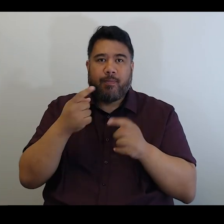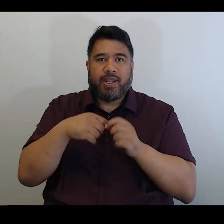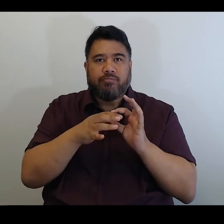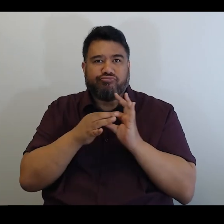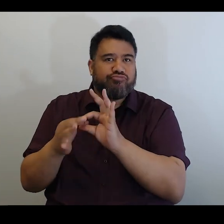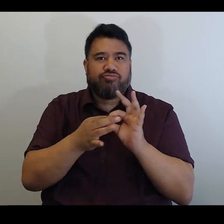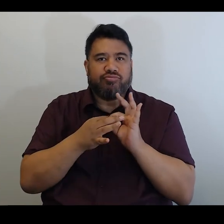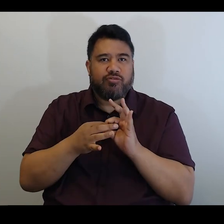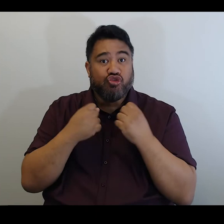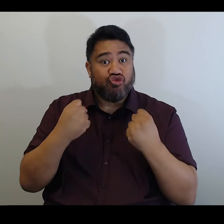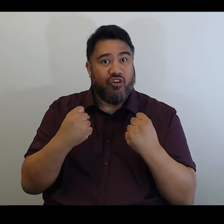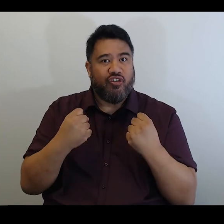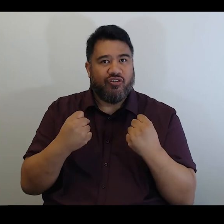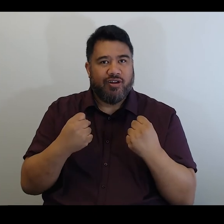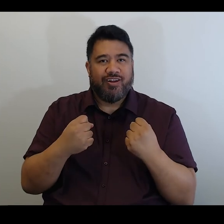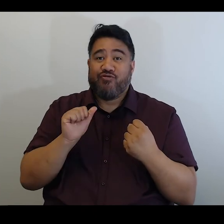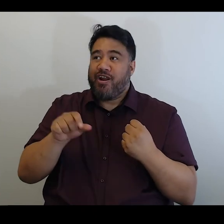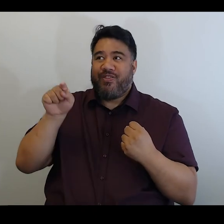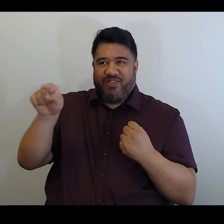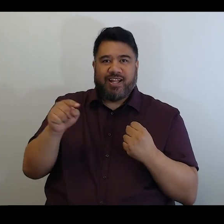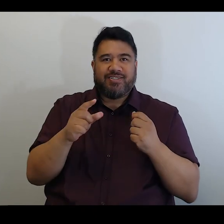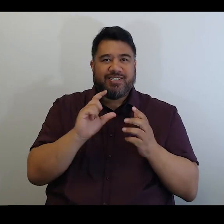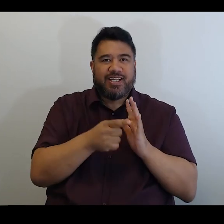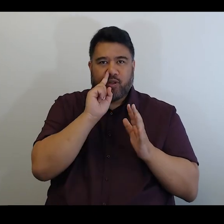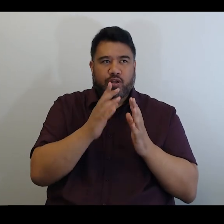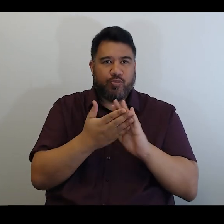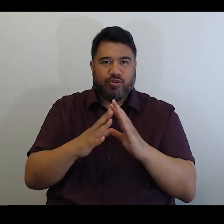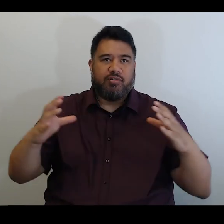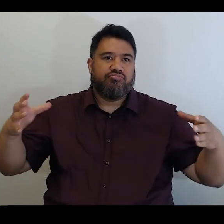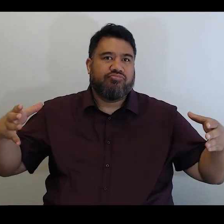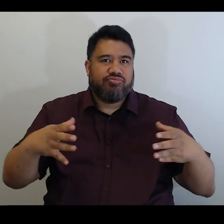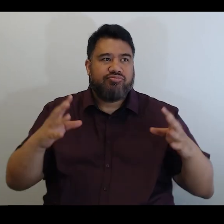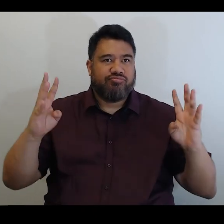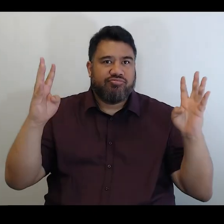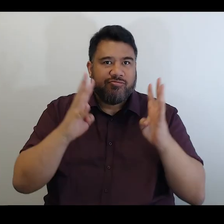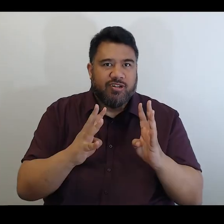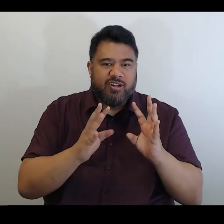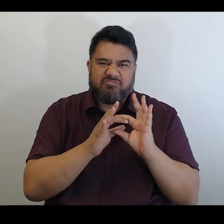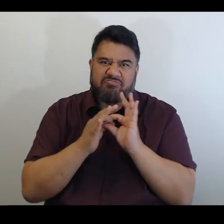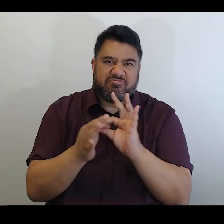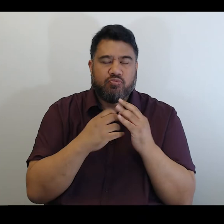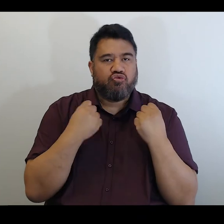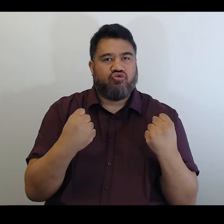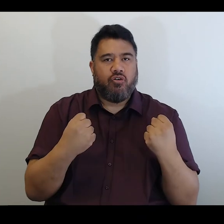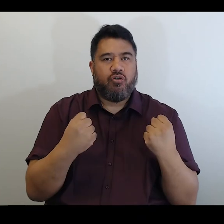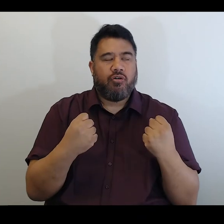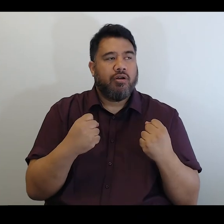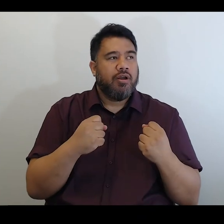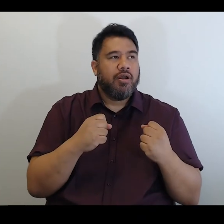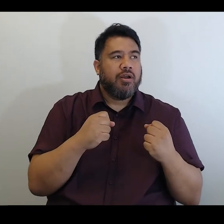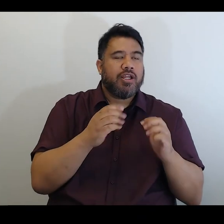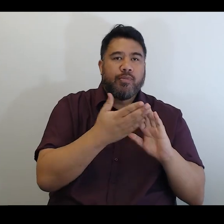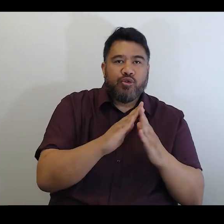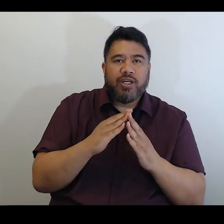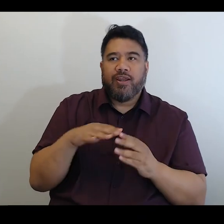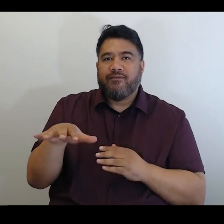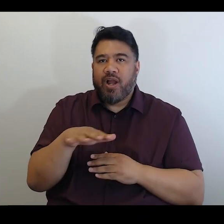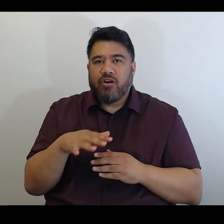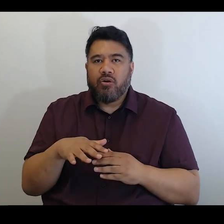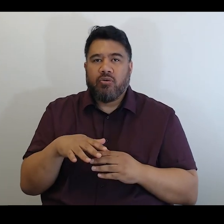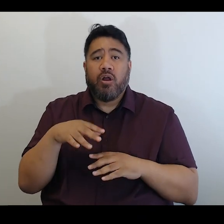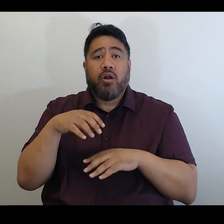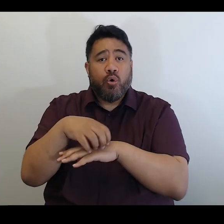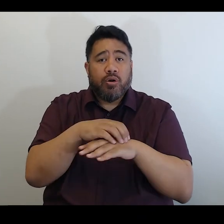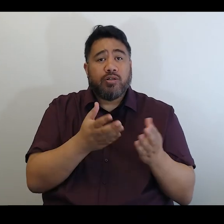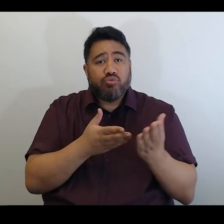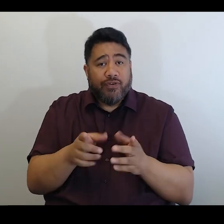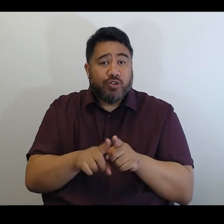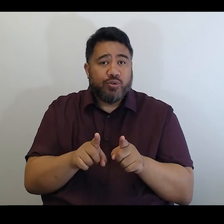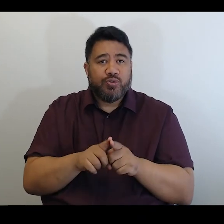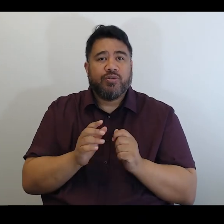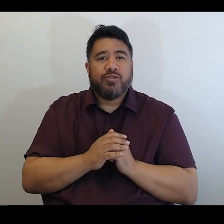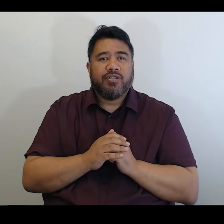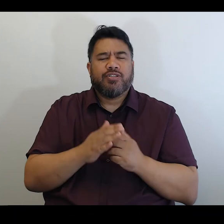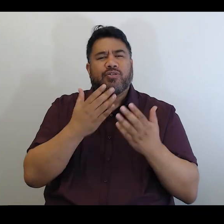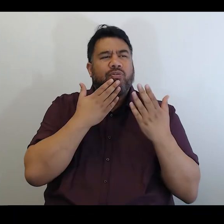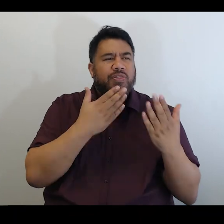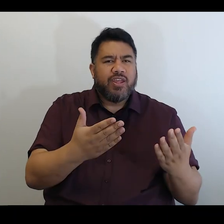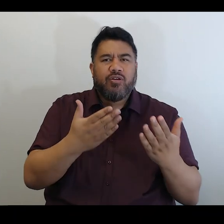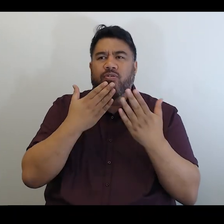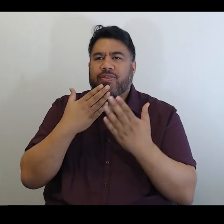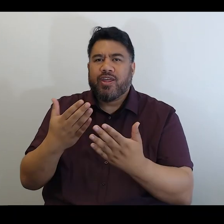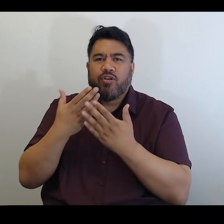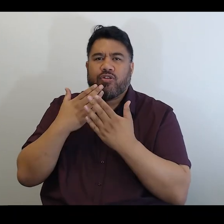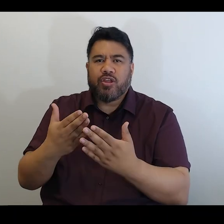quite often tonight and that’s our whole disabled community, whether it is disabled people, whānau, providers, there's a whole lot of us that are in this together and so a big mihi to you all and it's that collaboration that we are searching for.